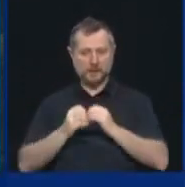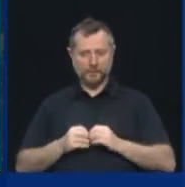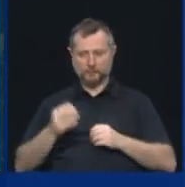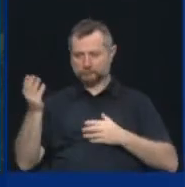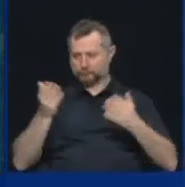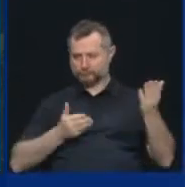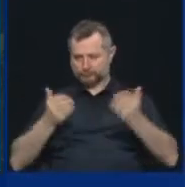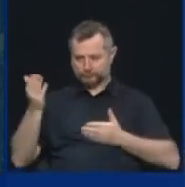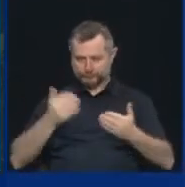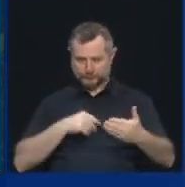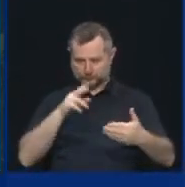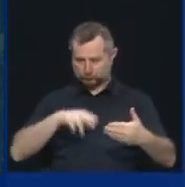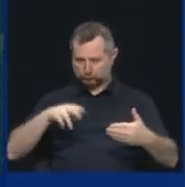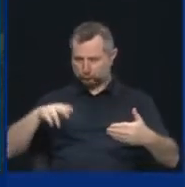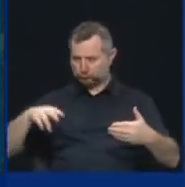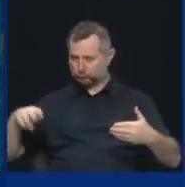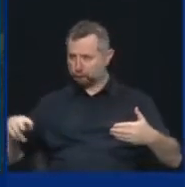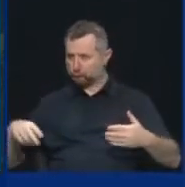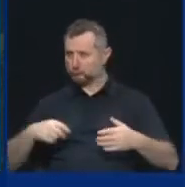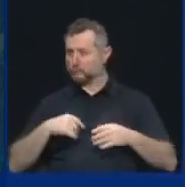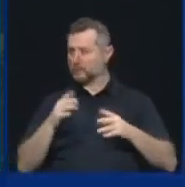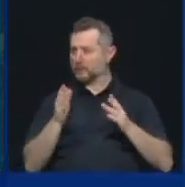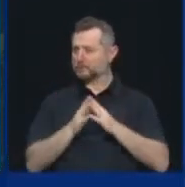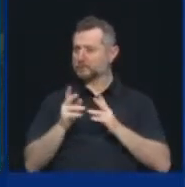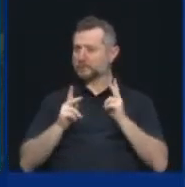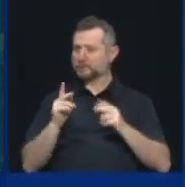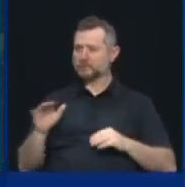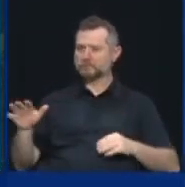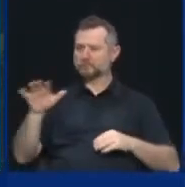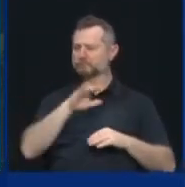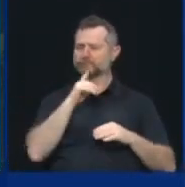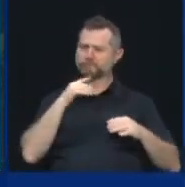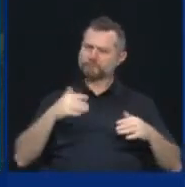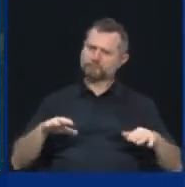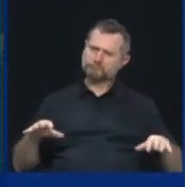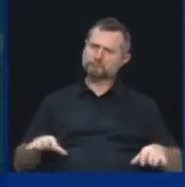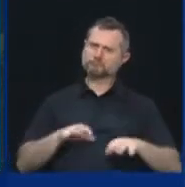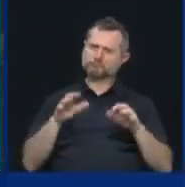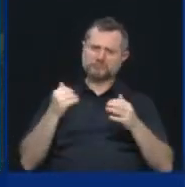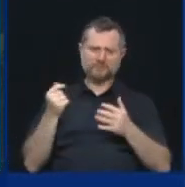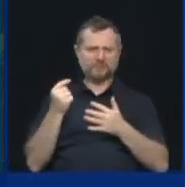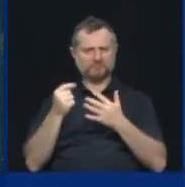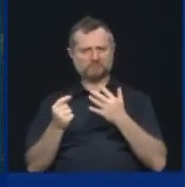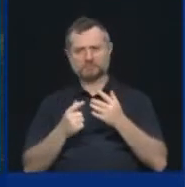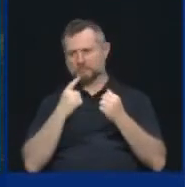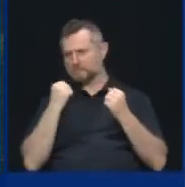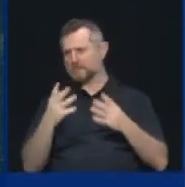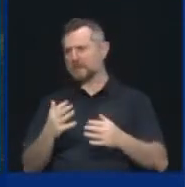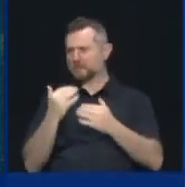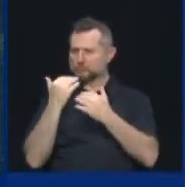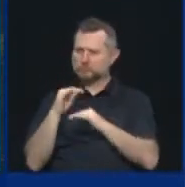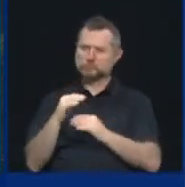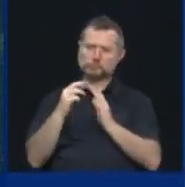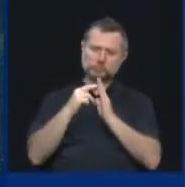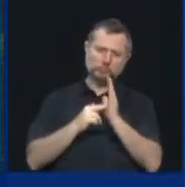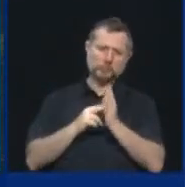SIZE AND THE DATA. WE HAVE ASKED PEOPLE TO DO ALL SORTS OF ITS ORDINARY THINGS, --